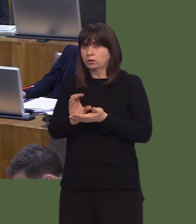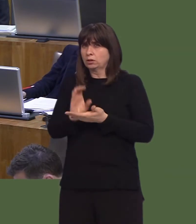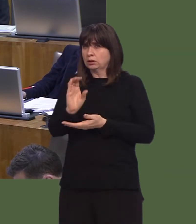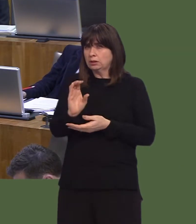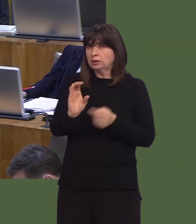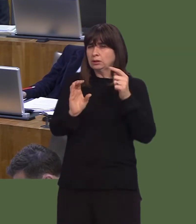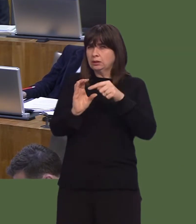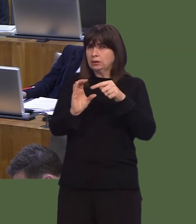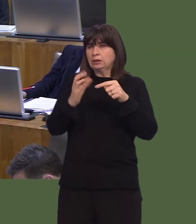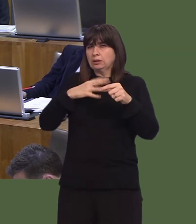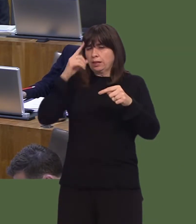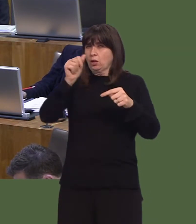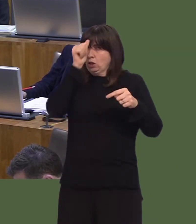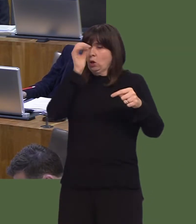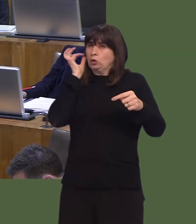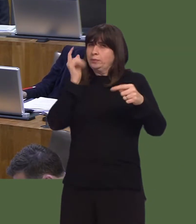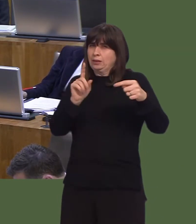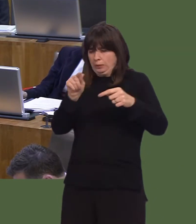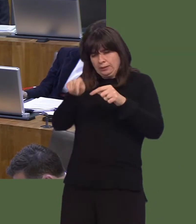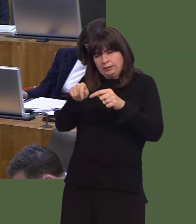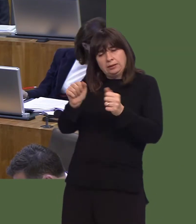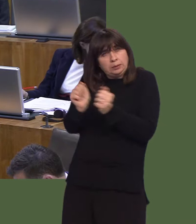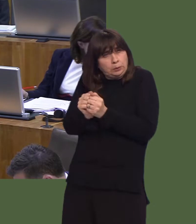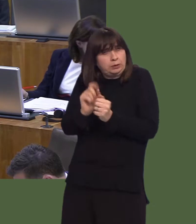We know that there's underachievement amongst the Gypsy/Traveller community, but,